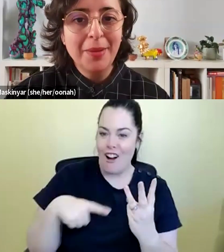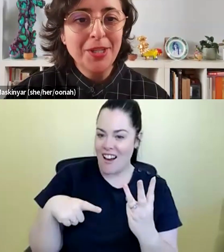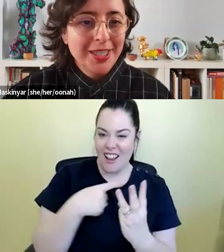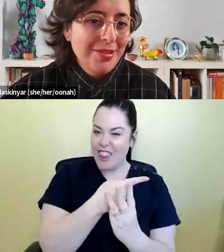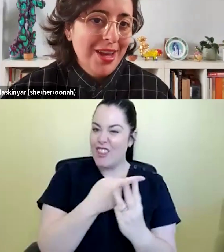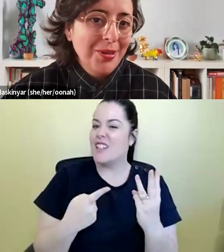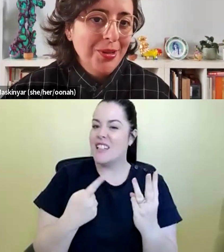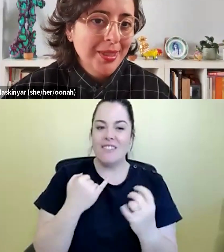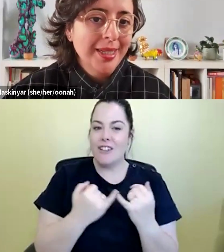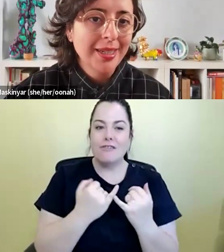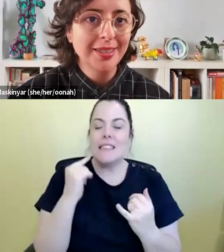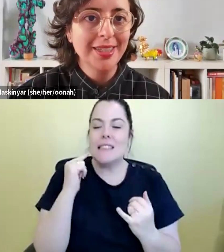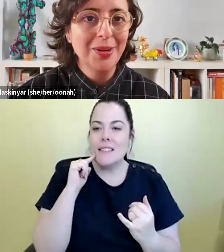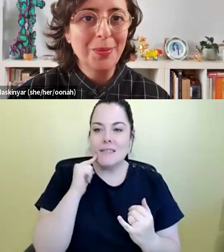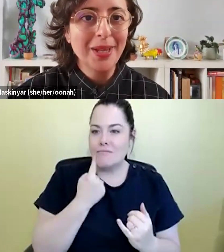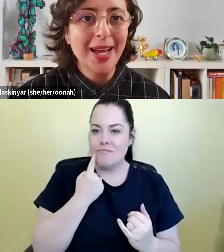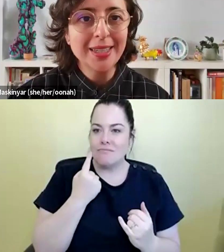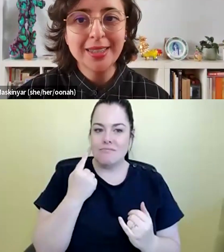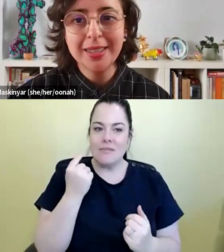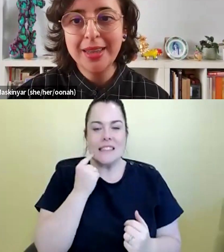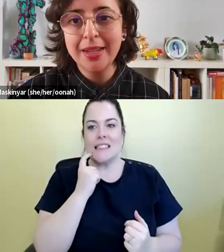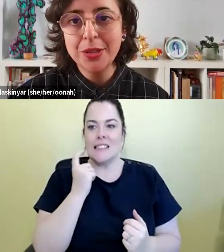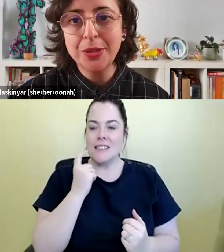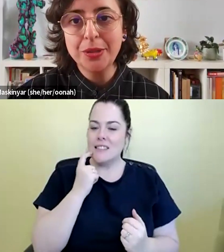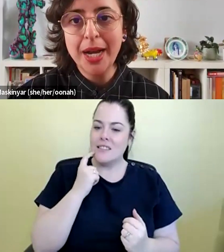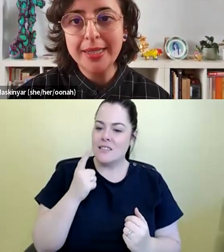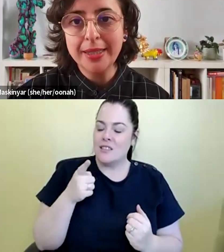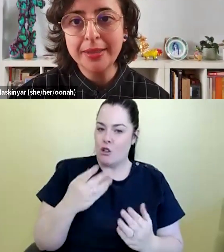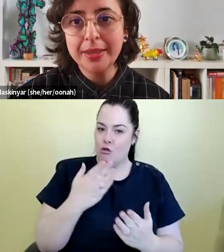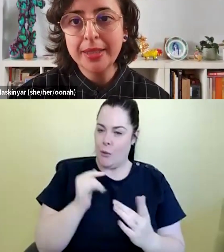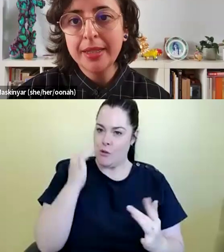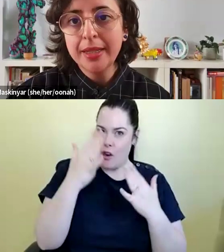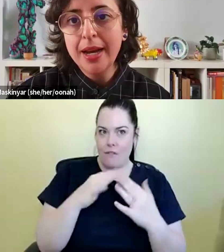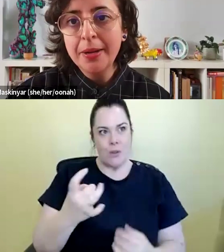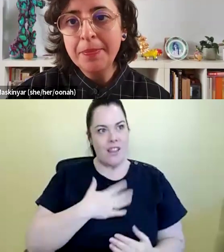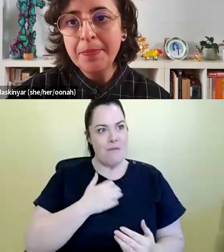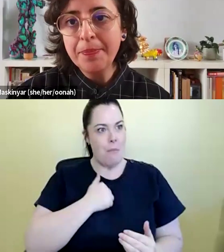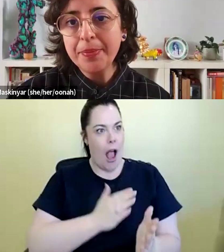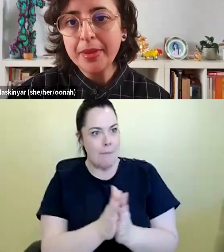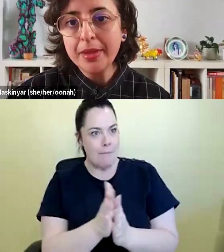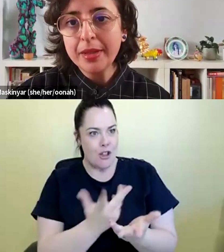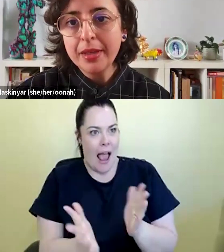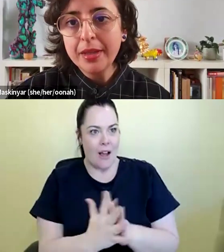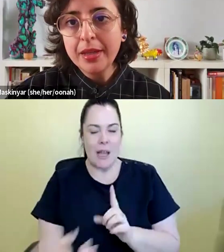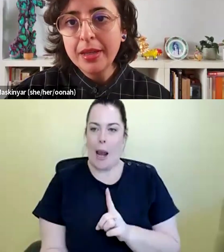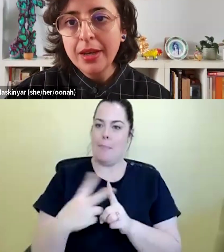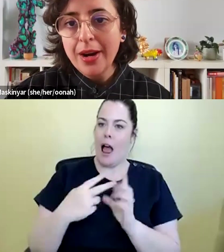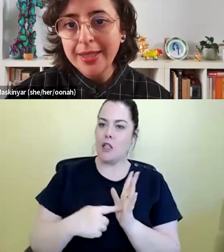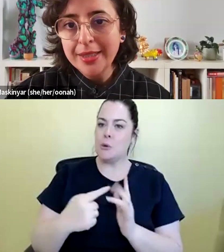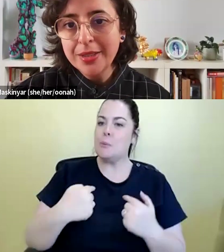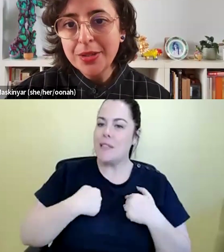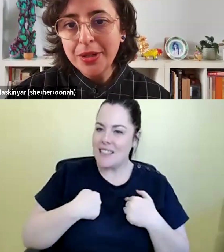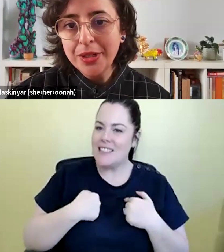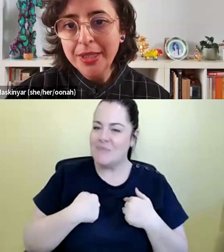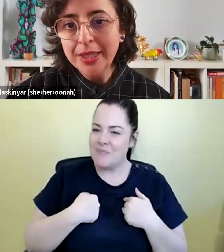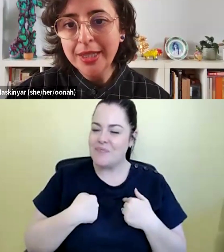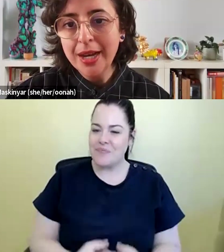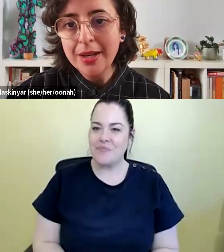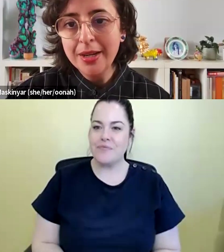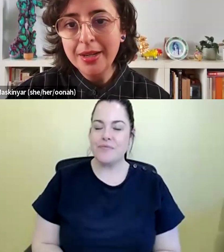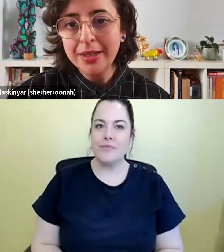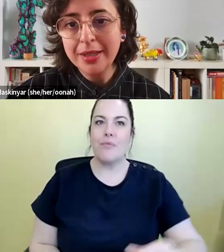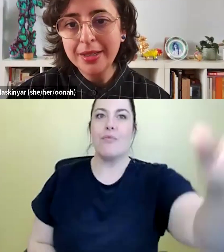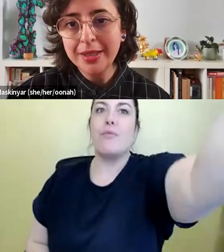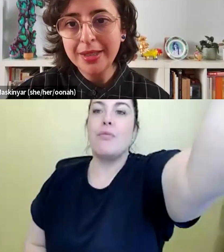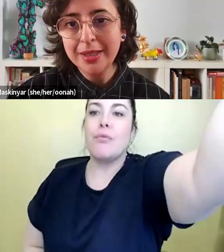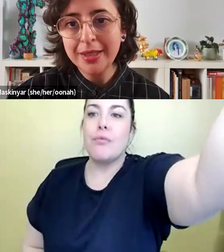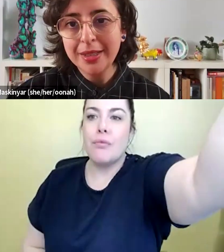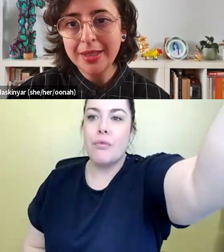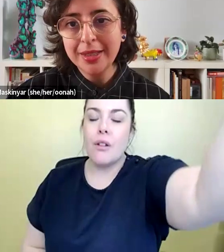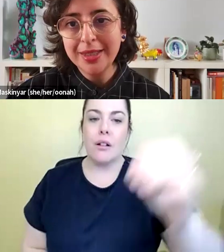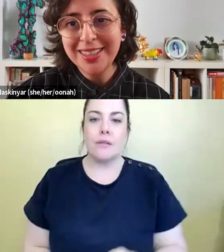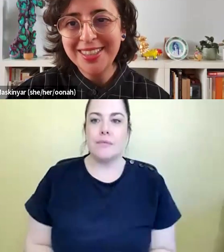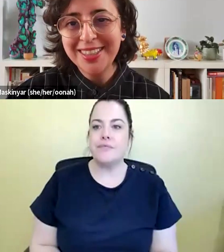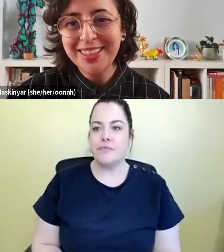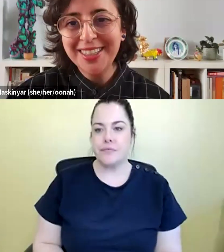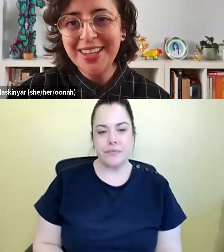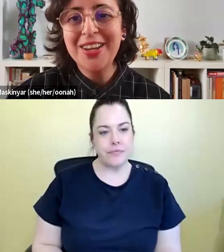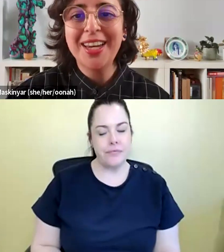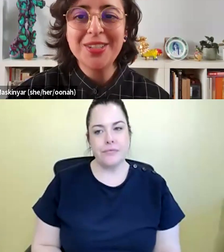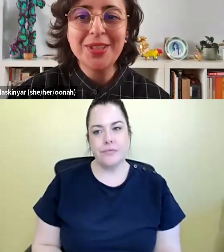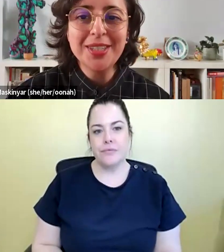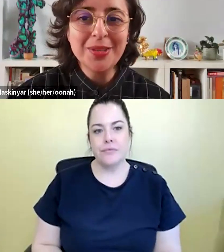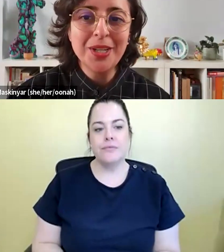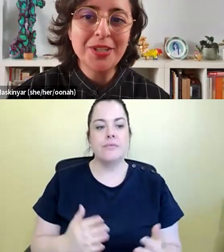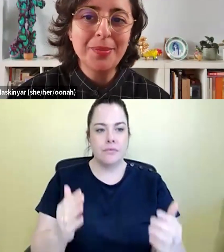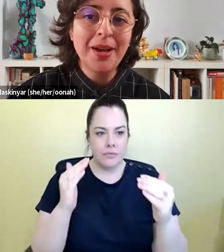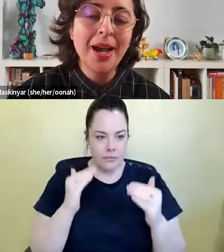ambition is a value, really, and how you apply that to your idea. So this is a question about